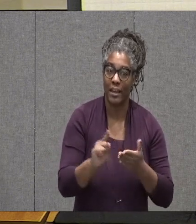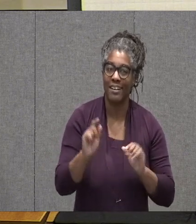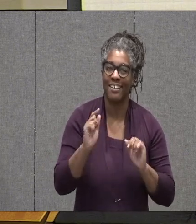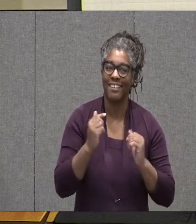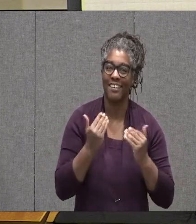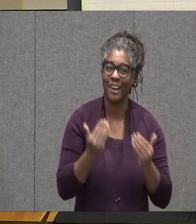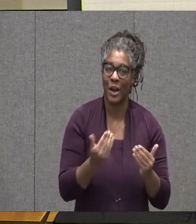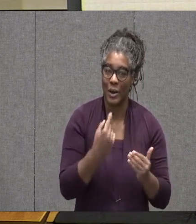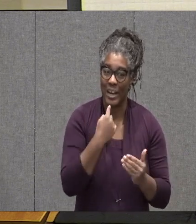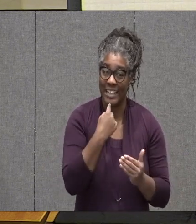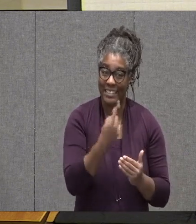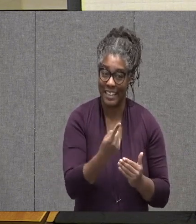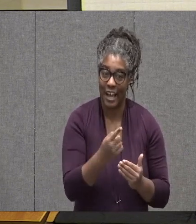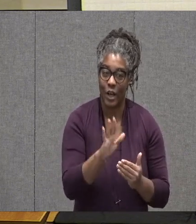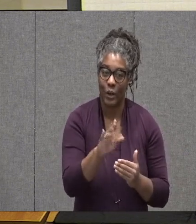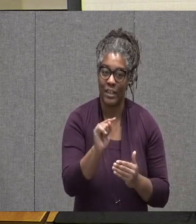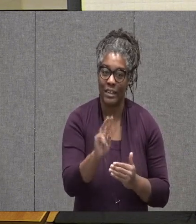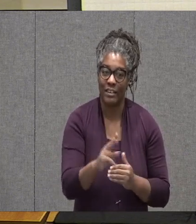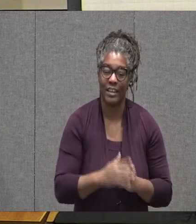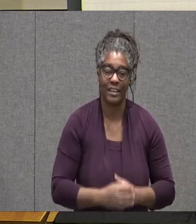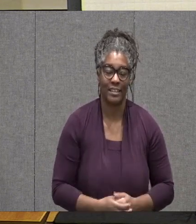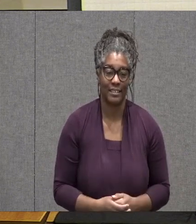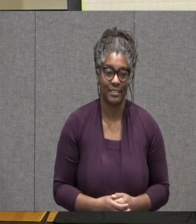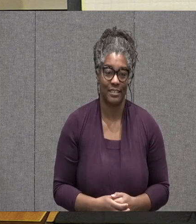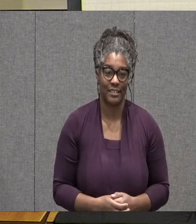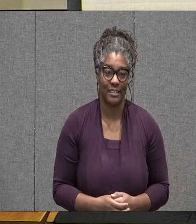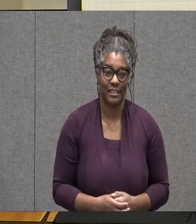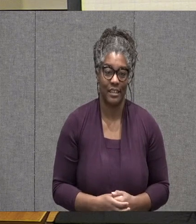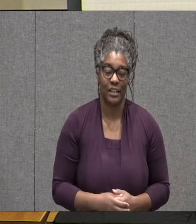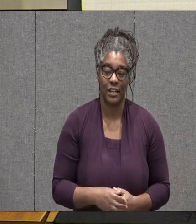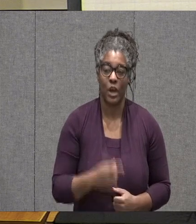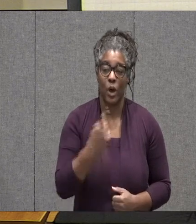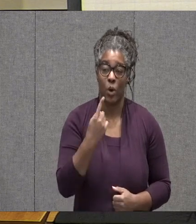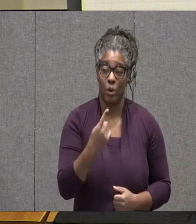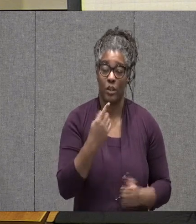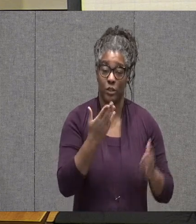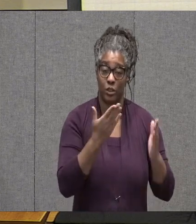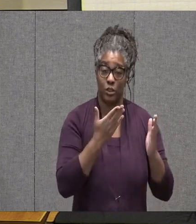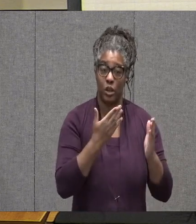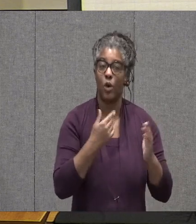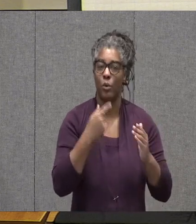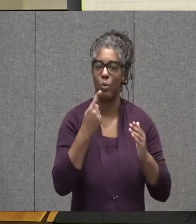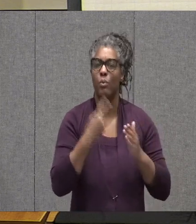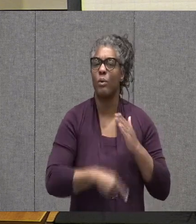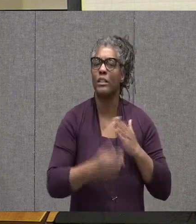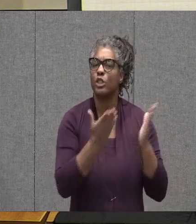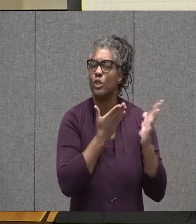So, one of the services I thought of is, it's not something I use right now,